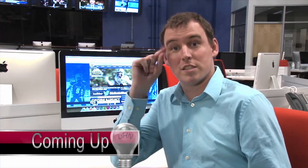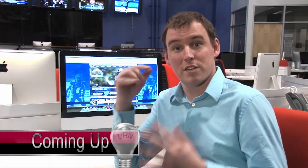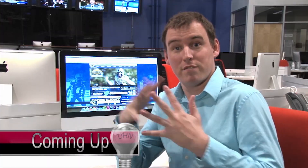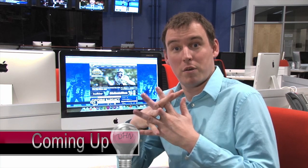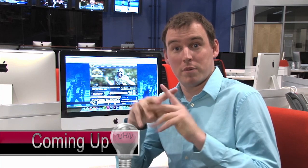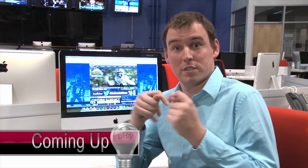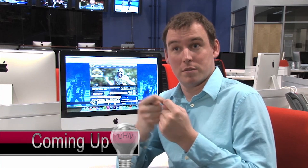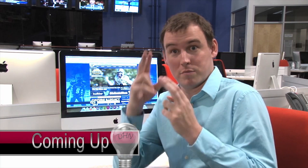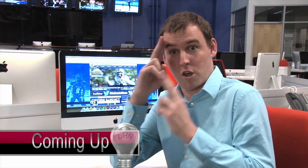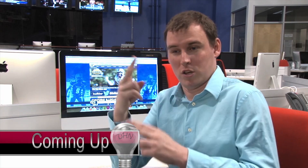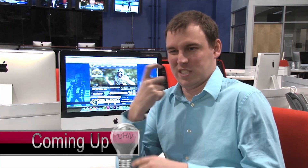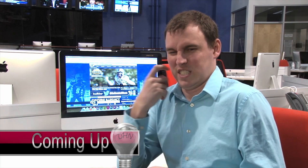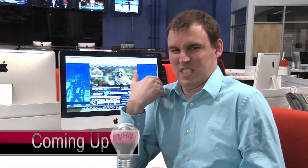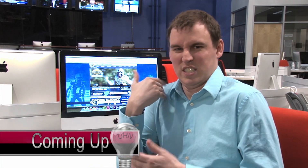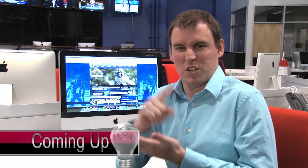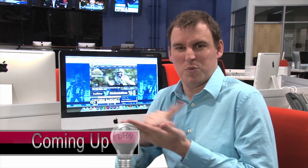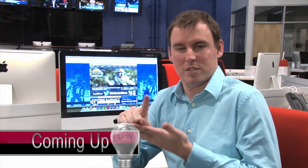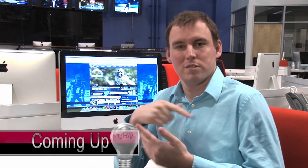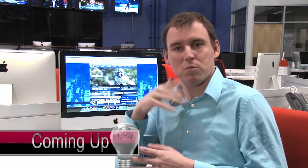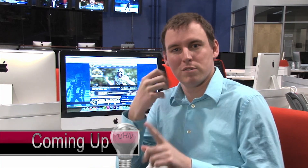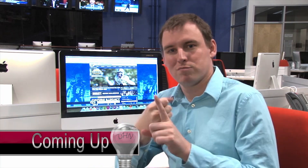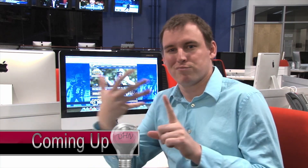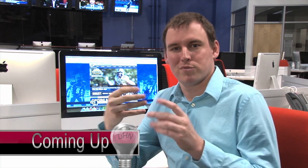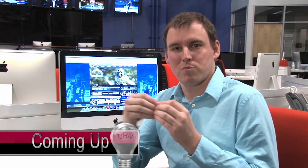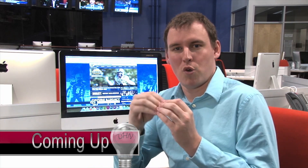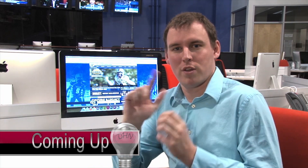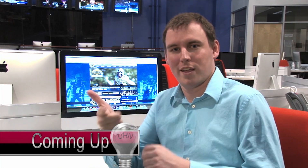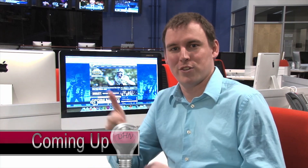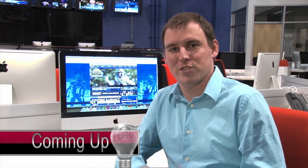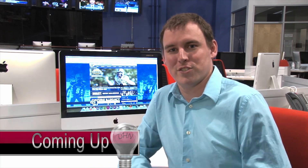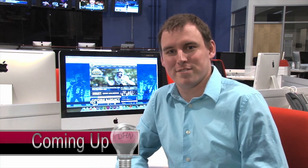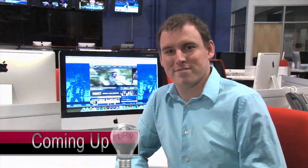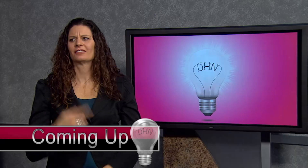LATER WE'LL CATCH YOU UP ON HOW THE GALLAUDET FOOTBALL TEAM WAS HONORED THIS PAST WEEK.